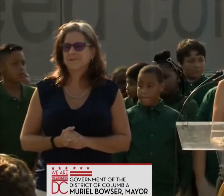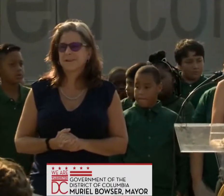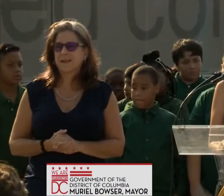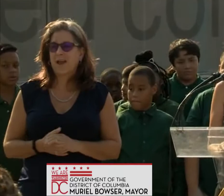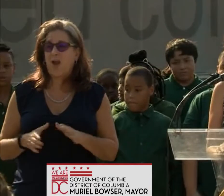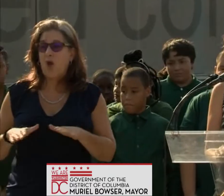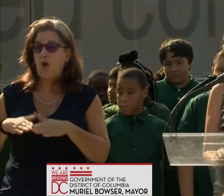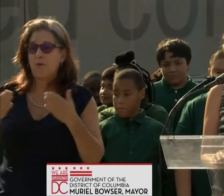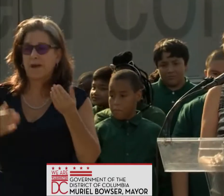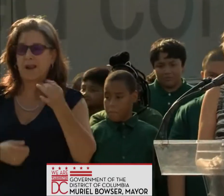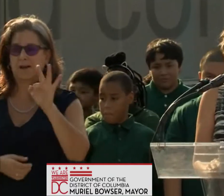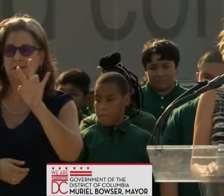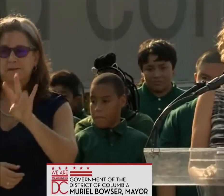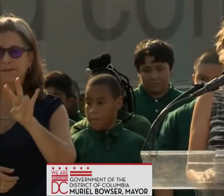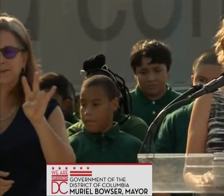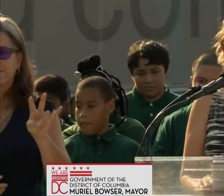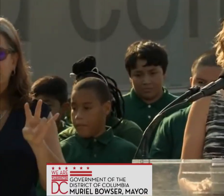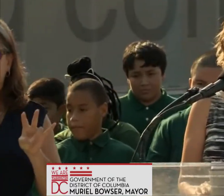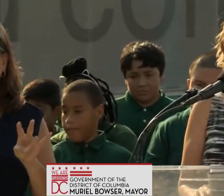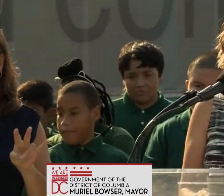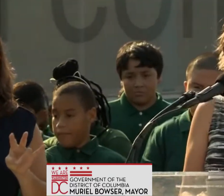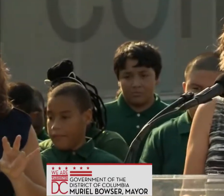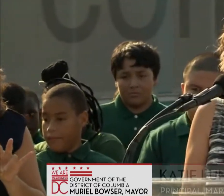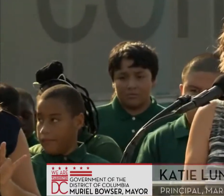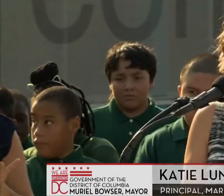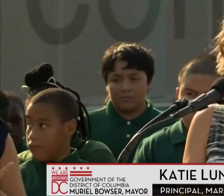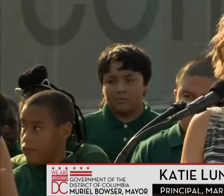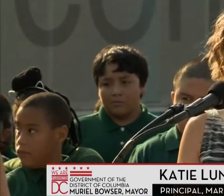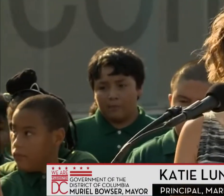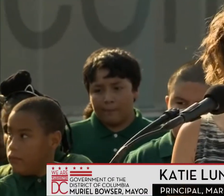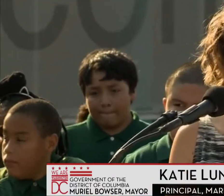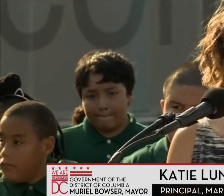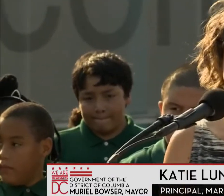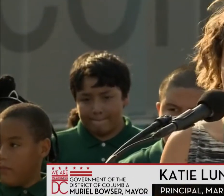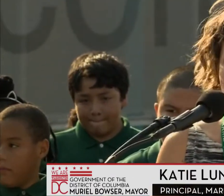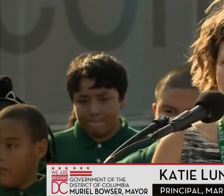racial and social integration and as a progressive model for how integrated